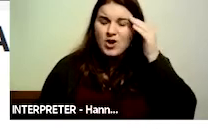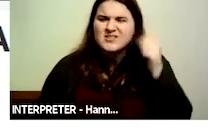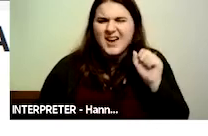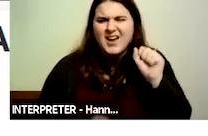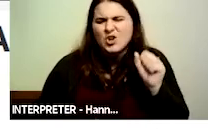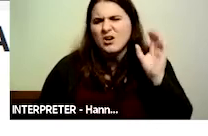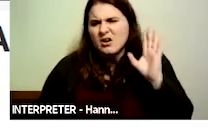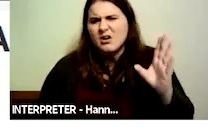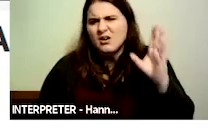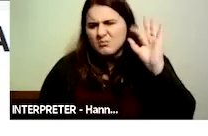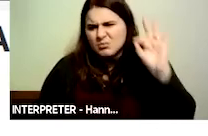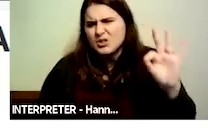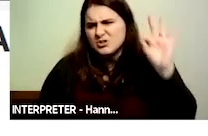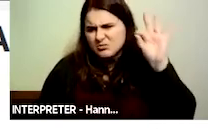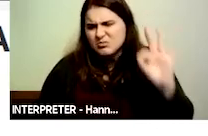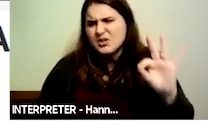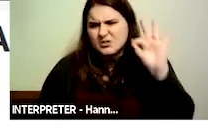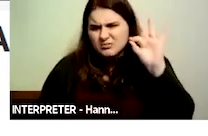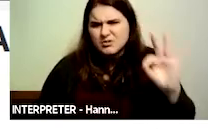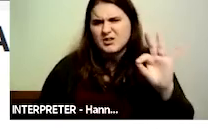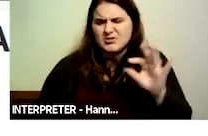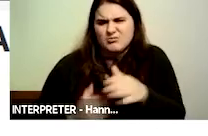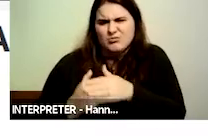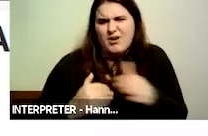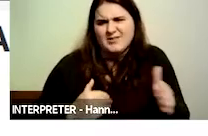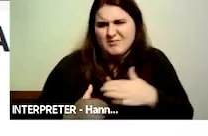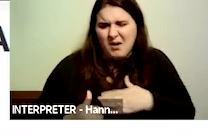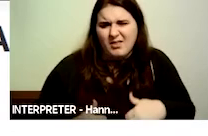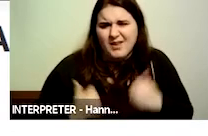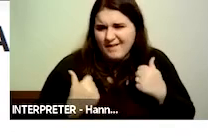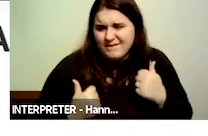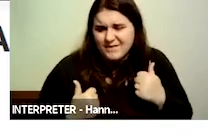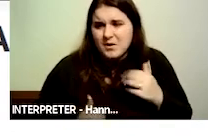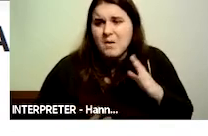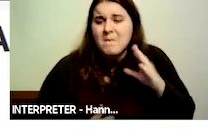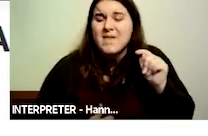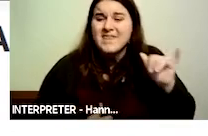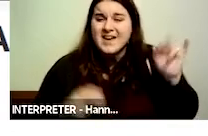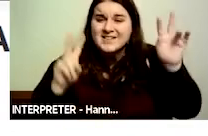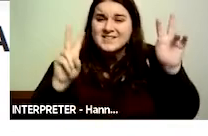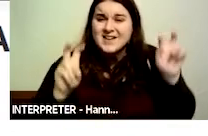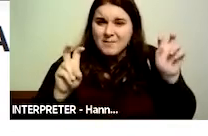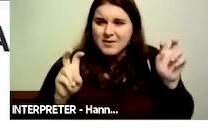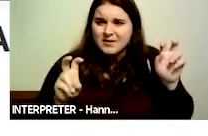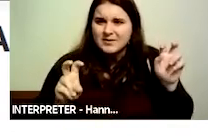Well, maybe not because I didn't really get started whole 23 Ben Woelk: But that topic tends to override everything else with